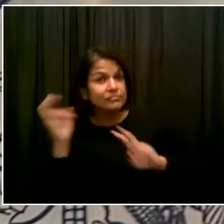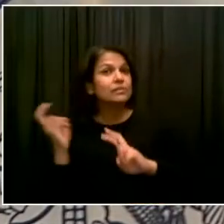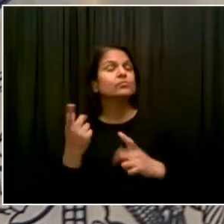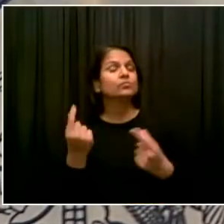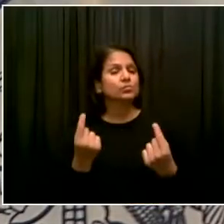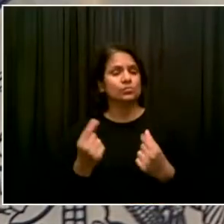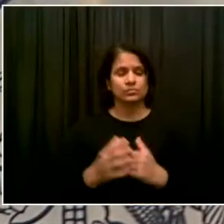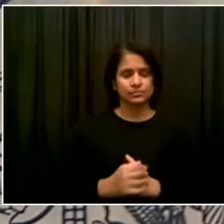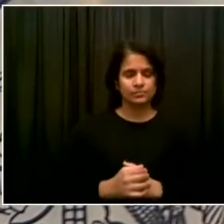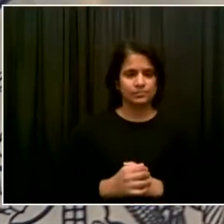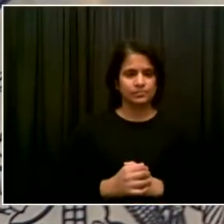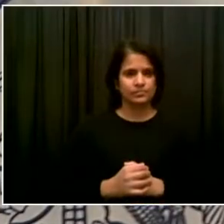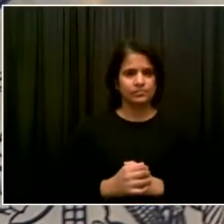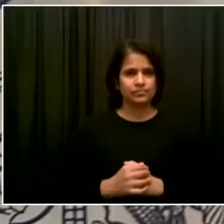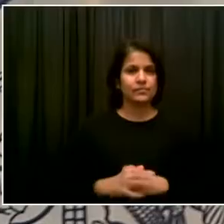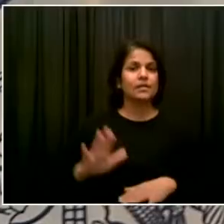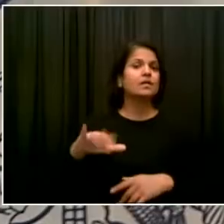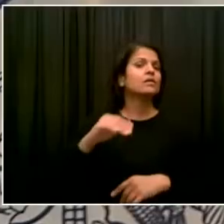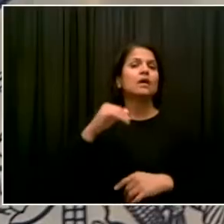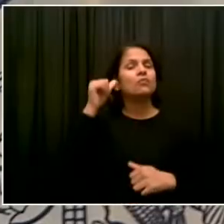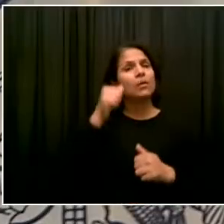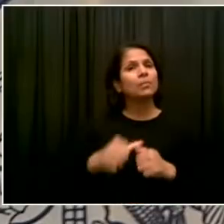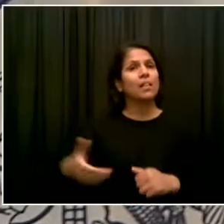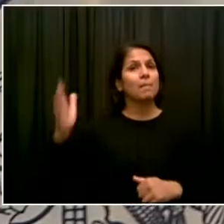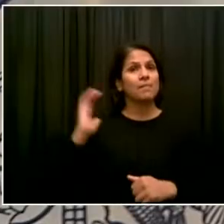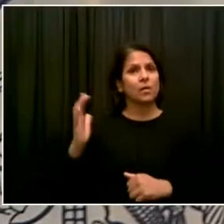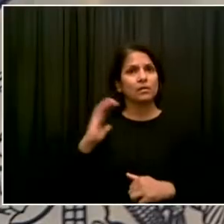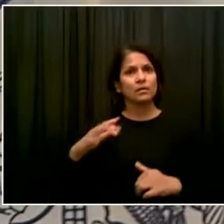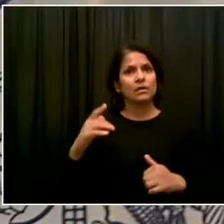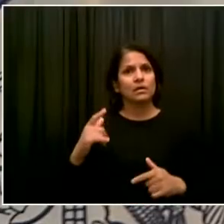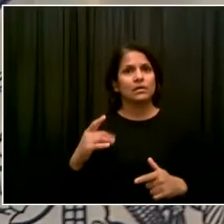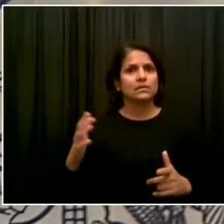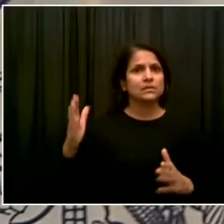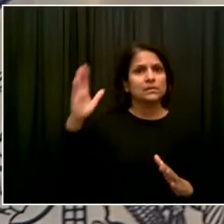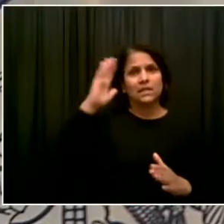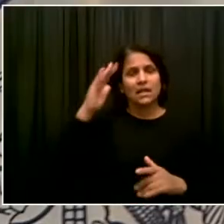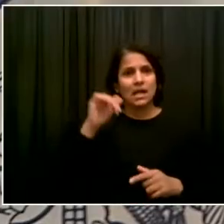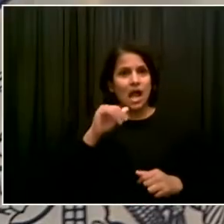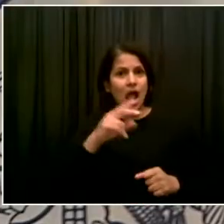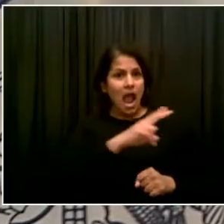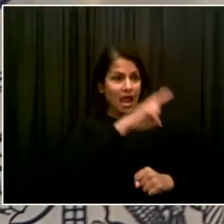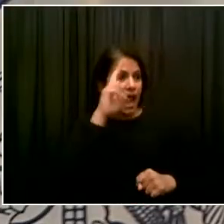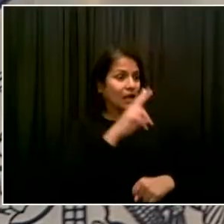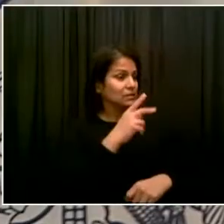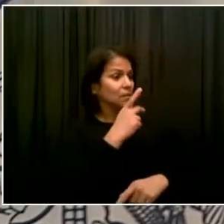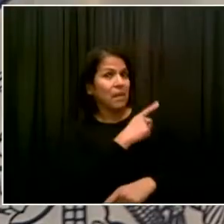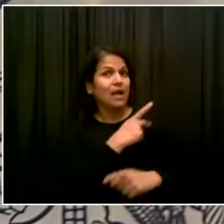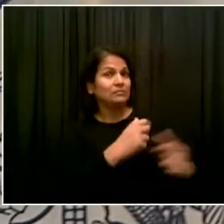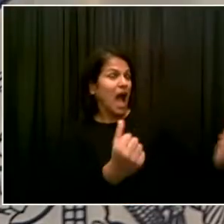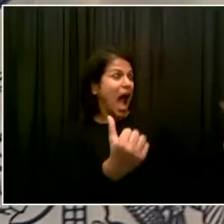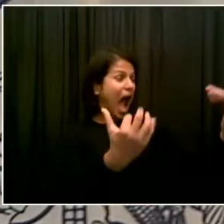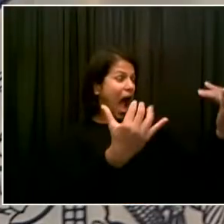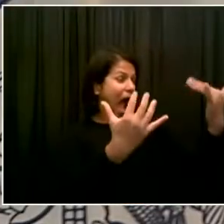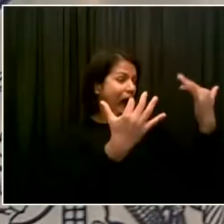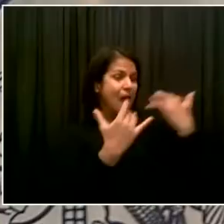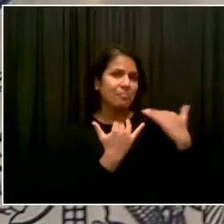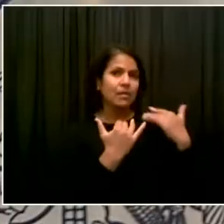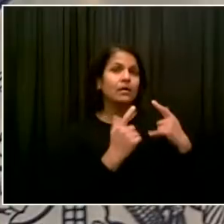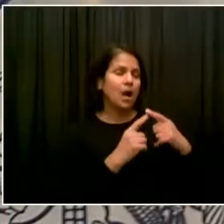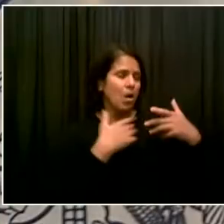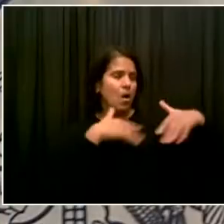SPRING OF 2200.